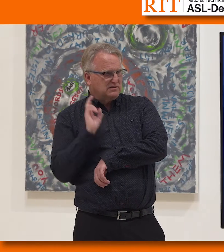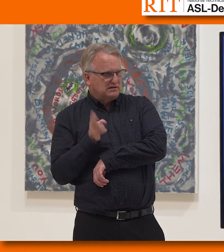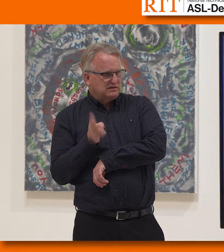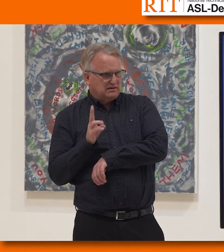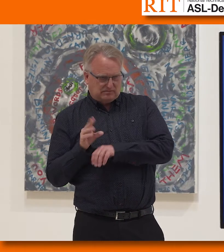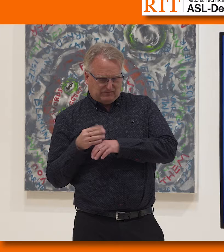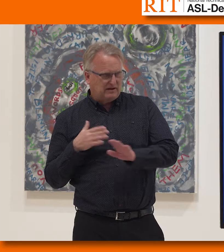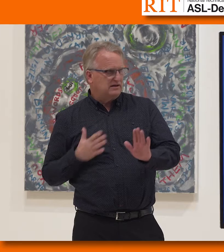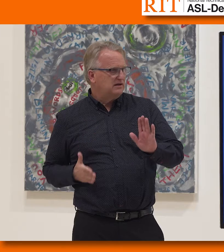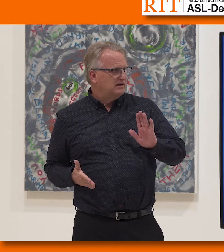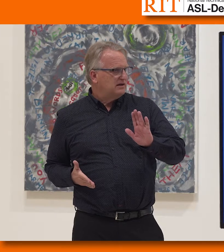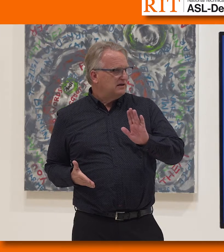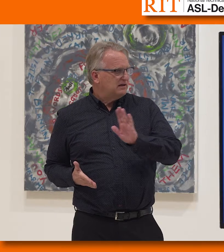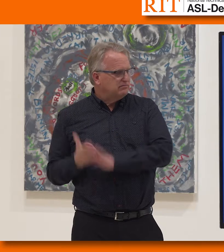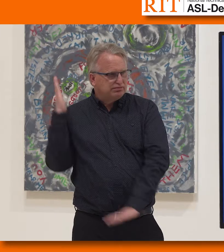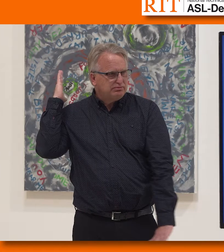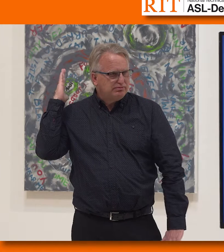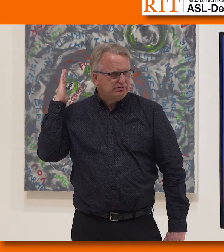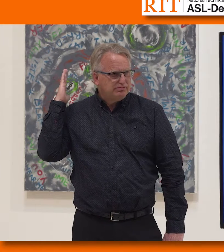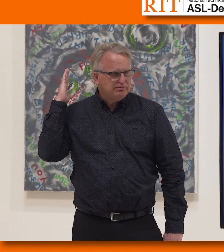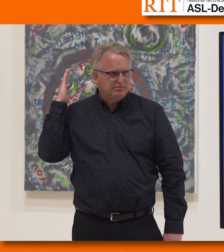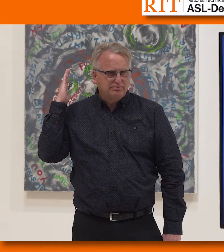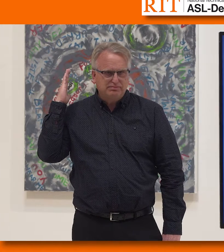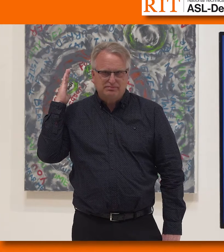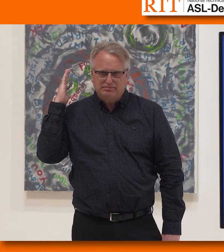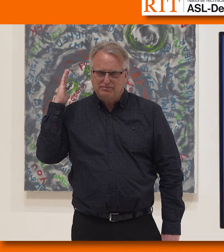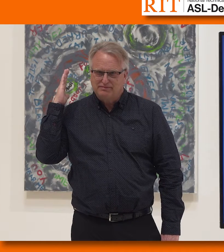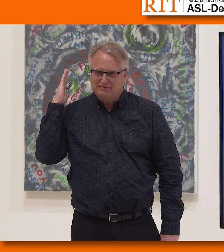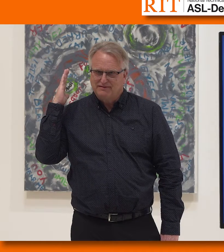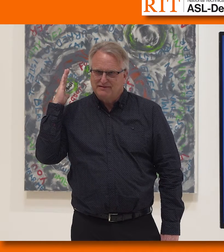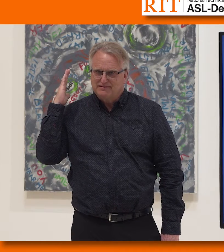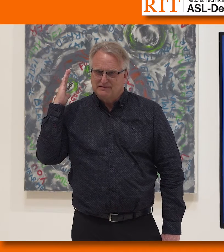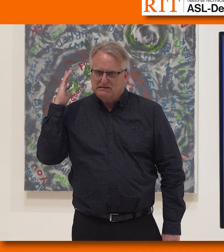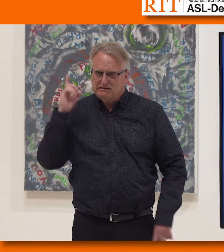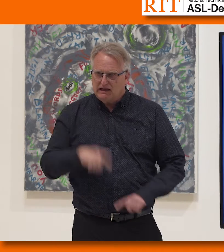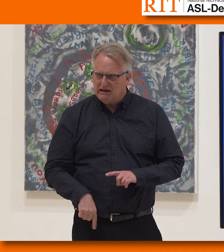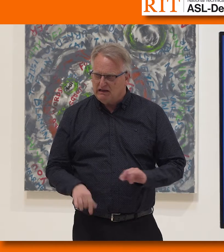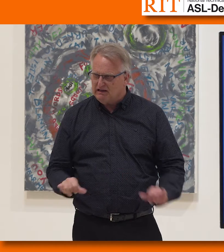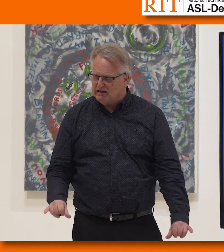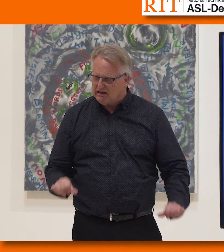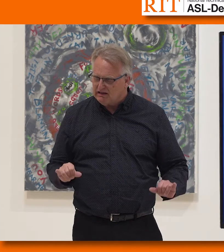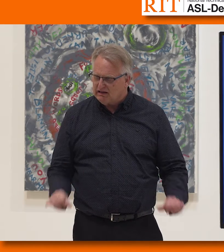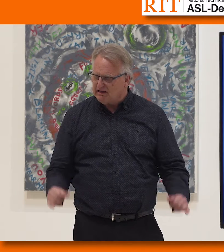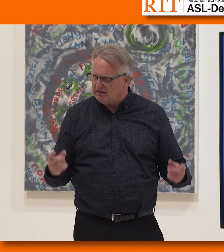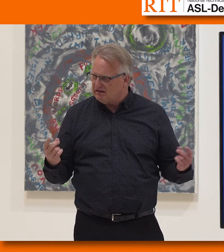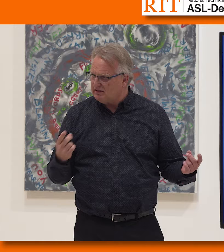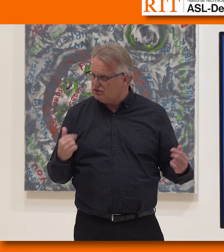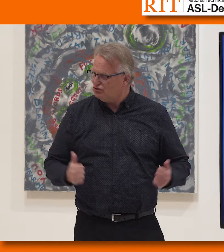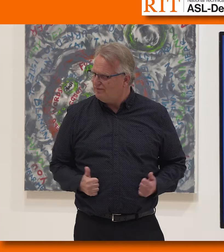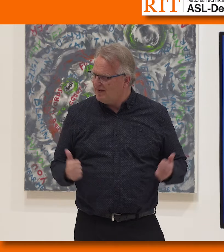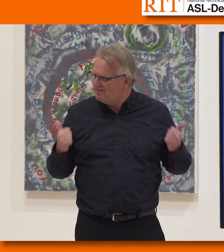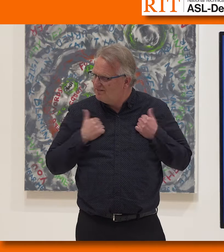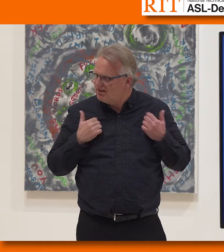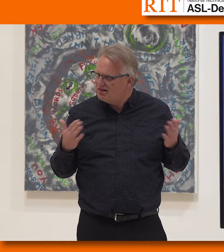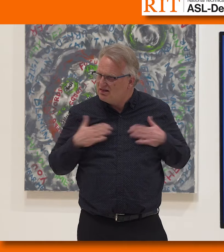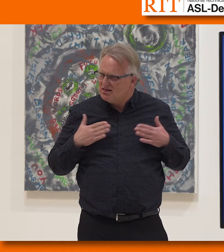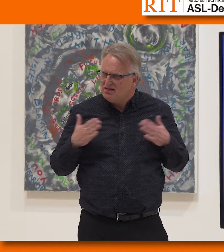versus sitting back and hoping that, you know, just time will fly and you'll be able to move on. You can't do that in an academic environment.